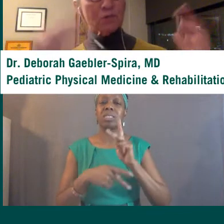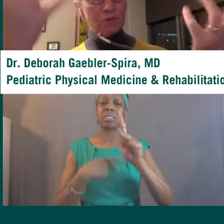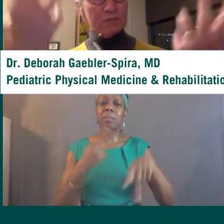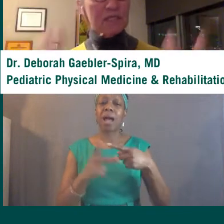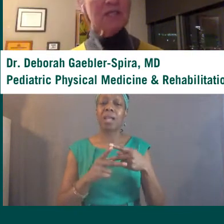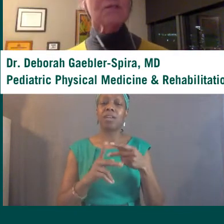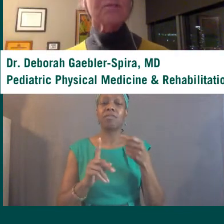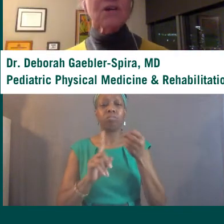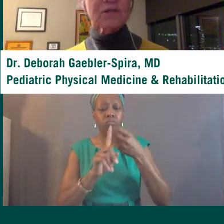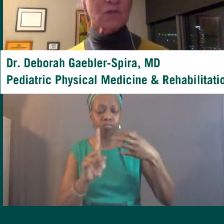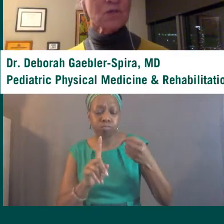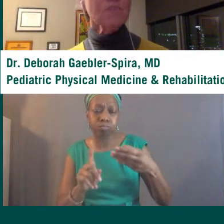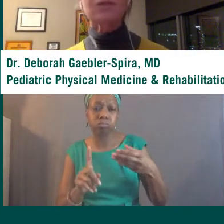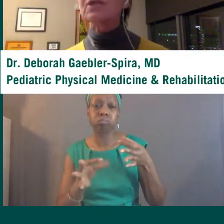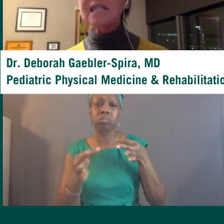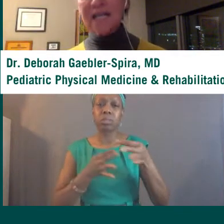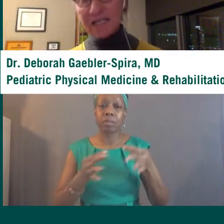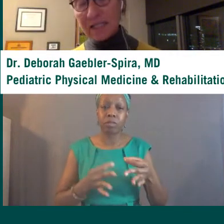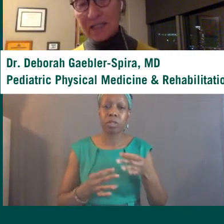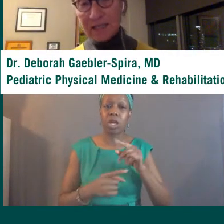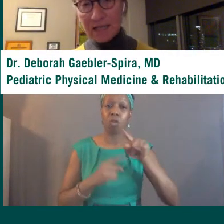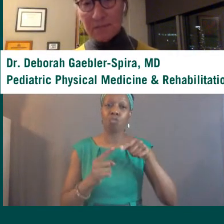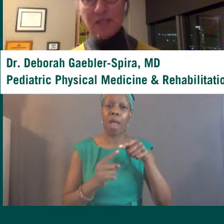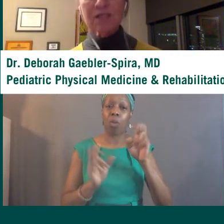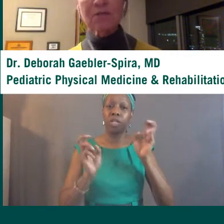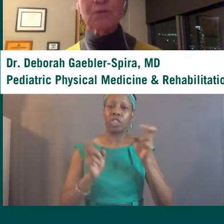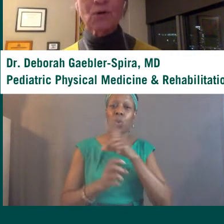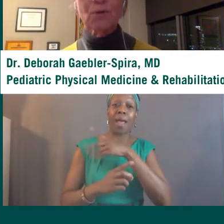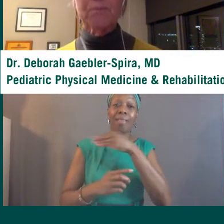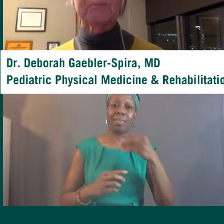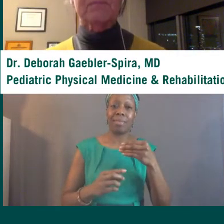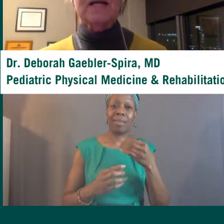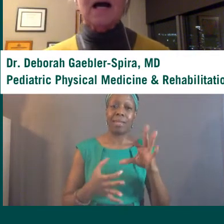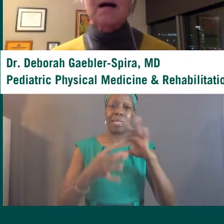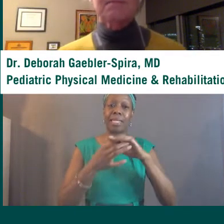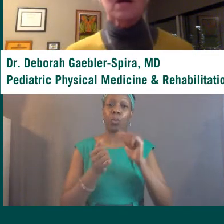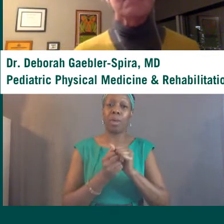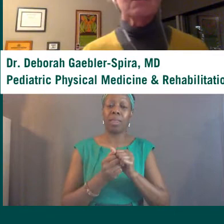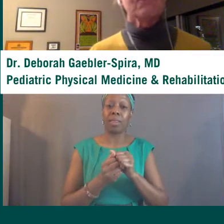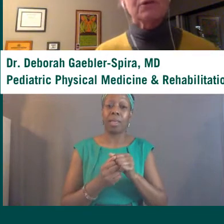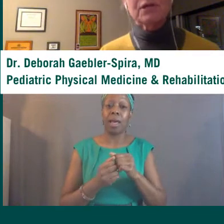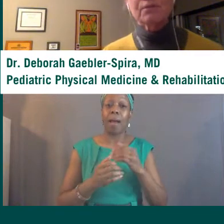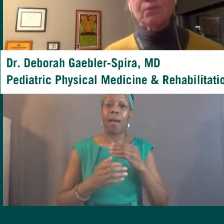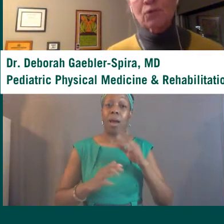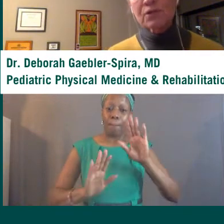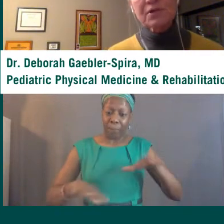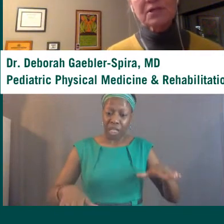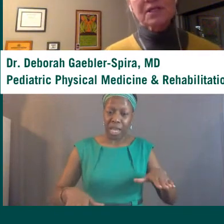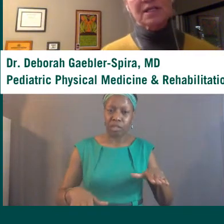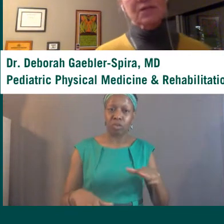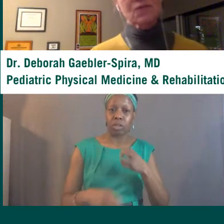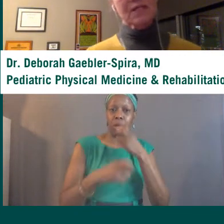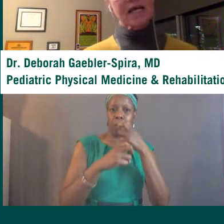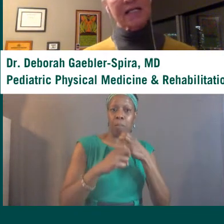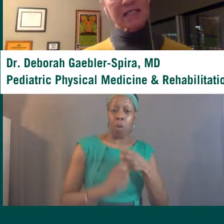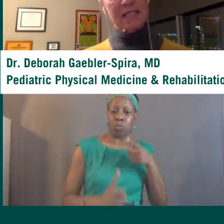which will begin the process of looking at the alignment in the bone. Very important is that